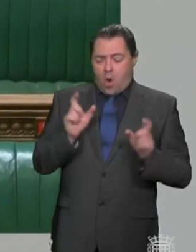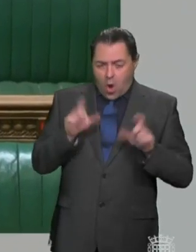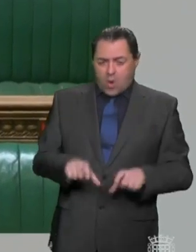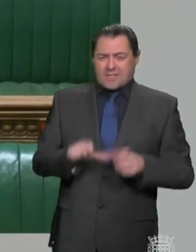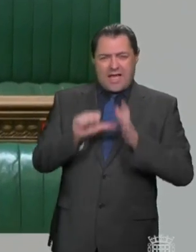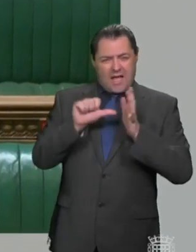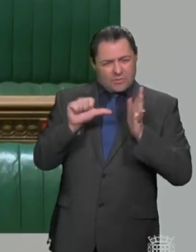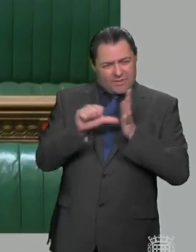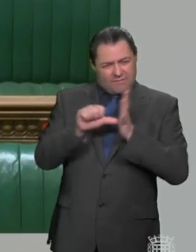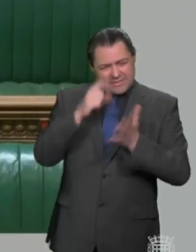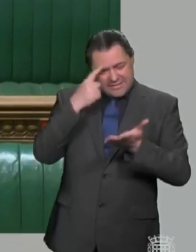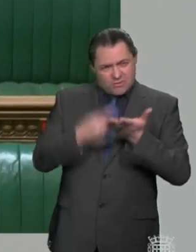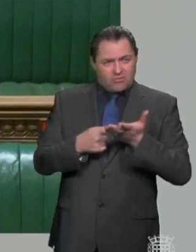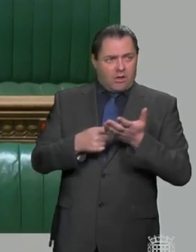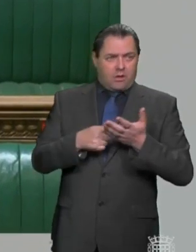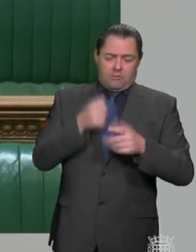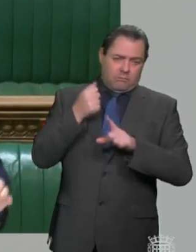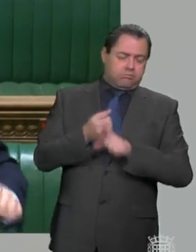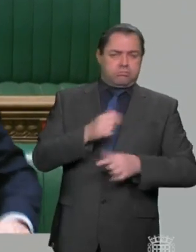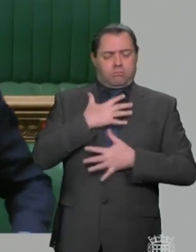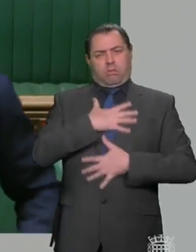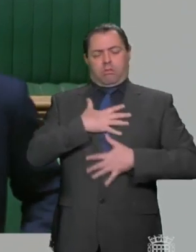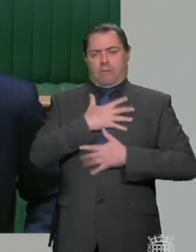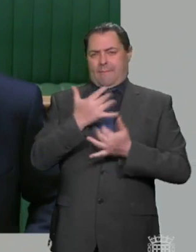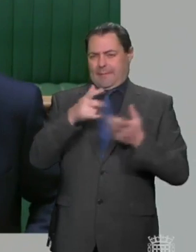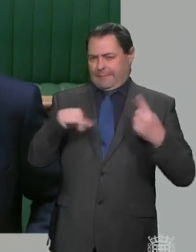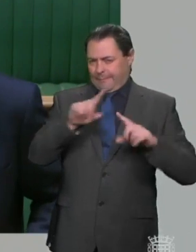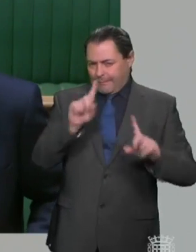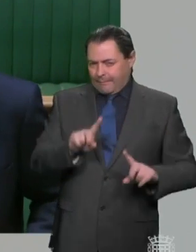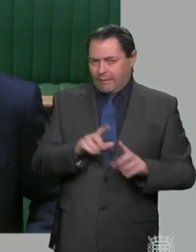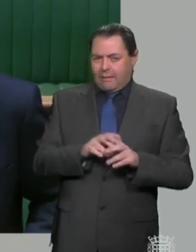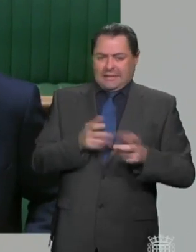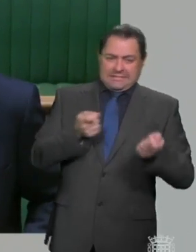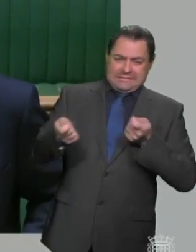a traumatic thing for a country. To deal with a pandemic on this scale has been appallingly